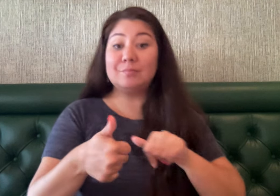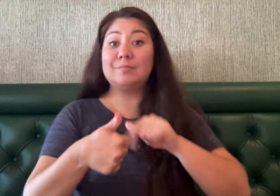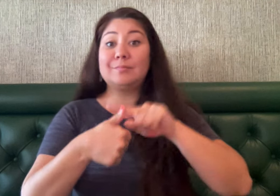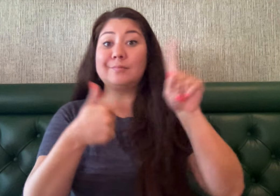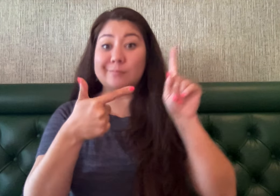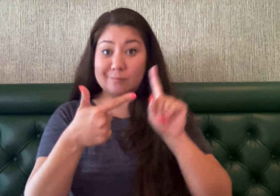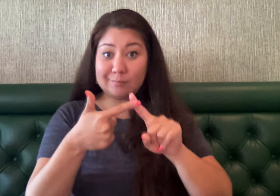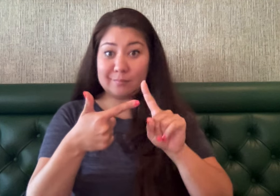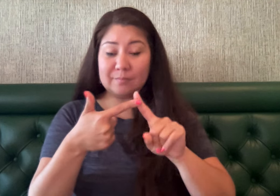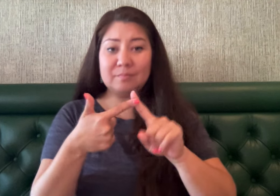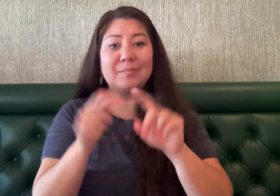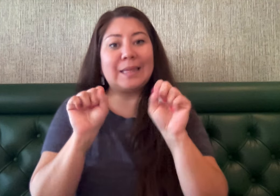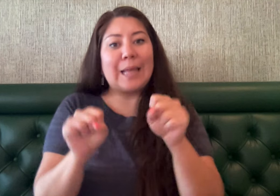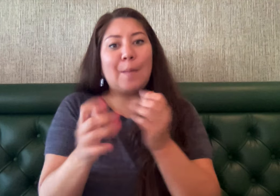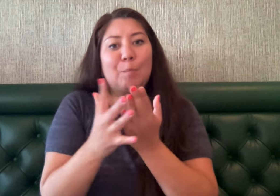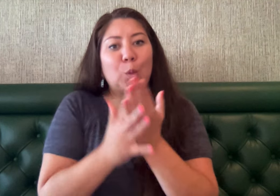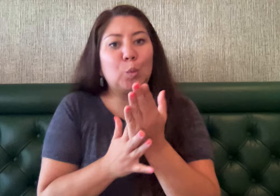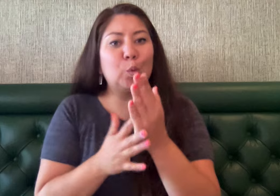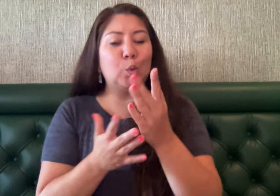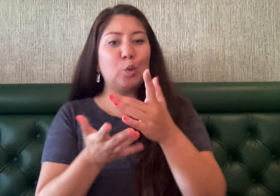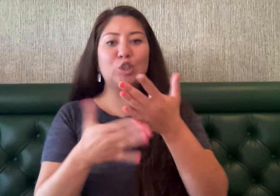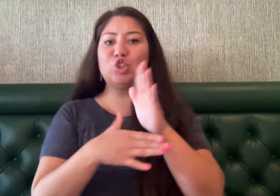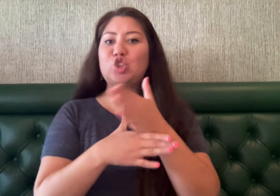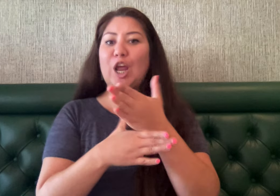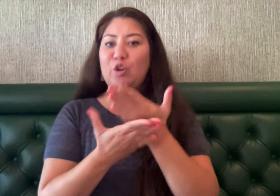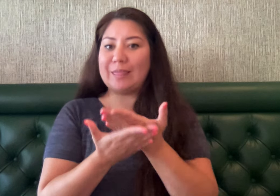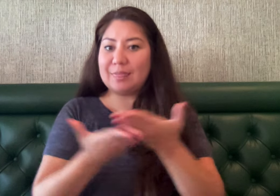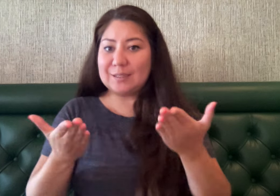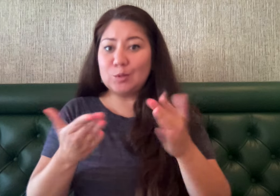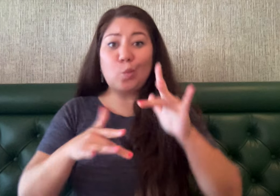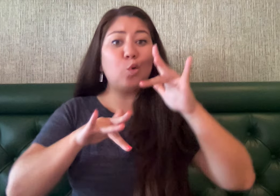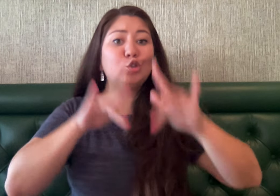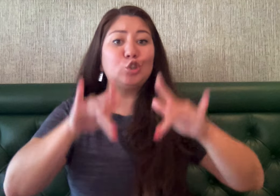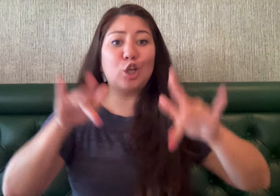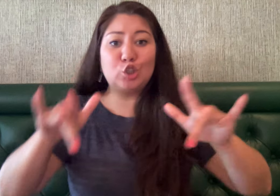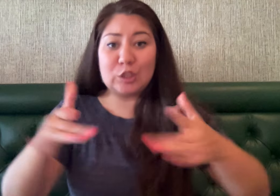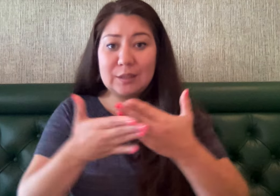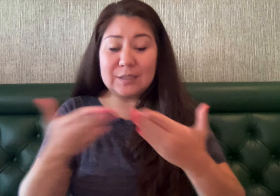Another approach is through shared things or things others have touched.